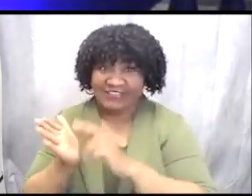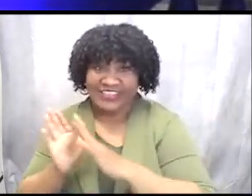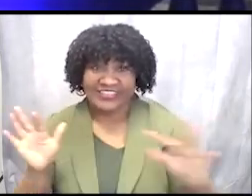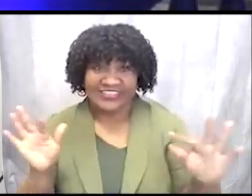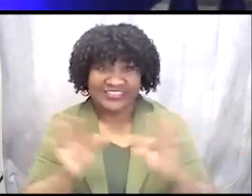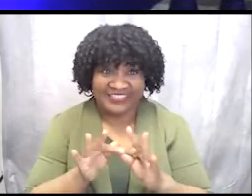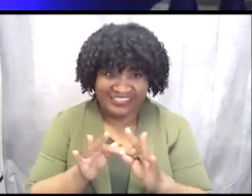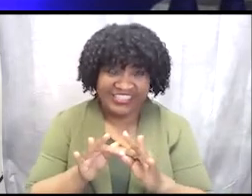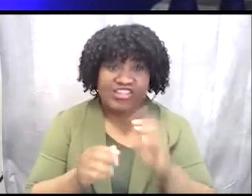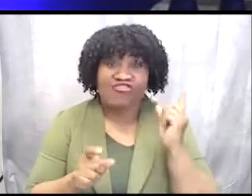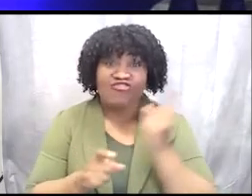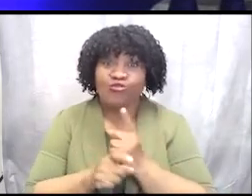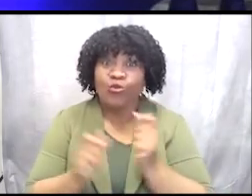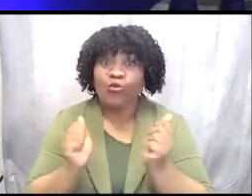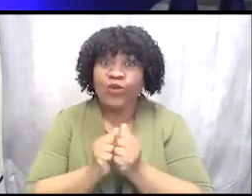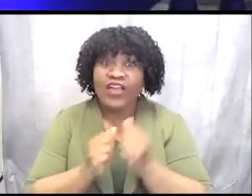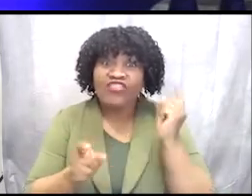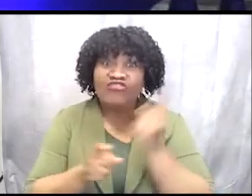when you have the right leadership in place,